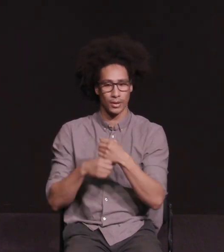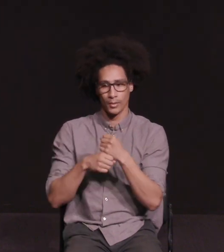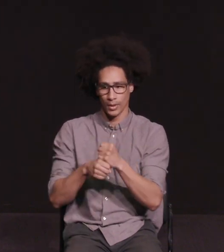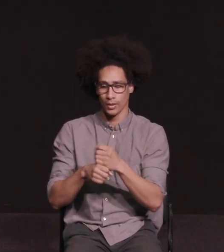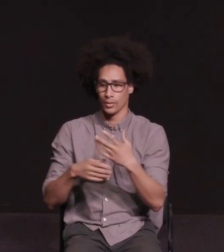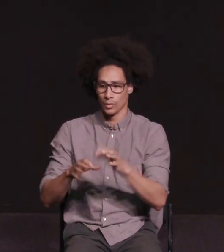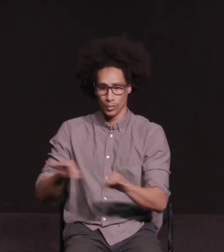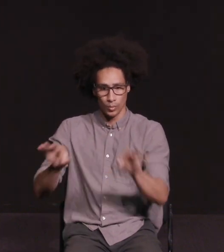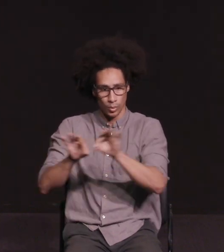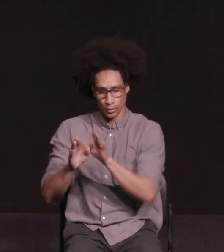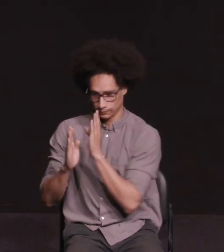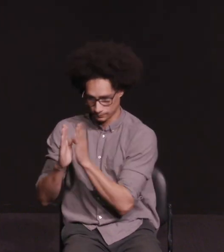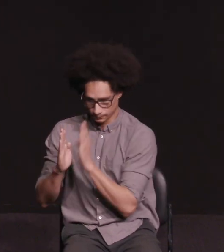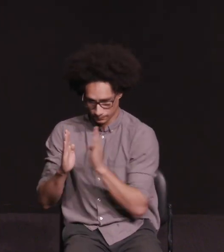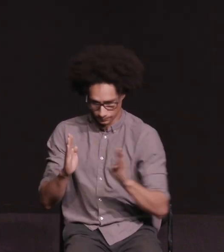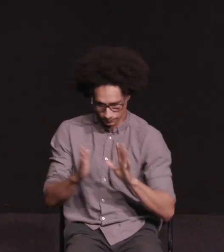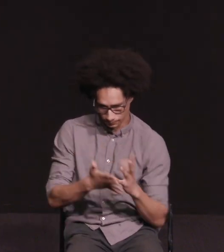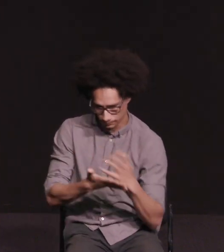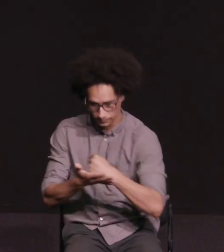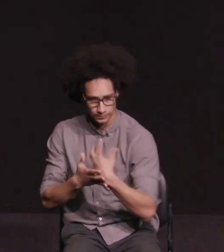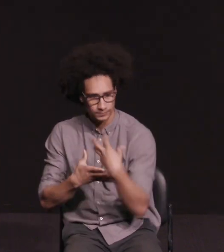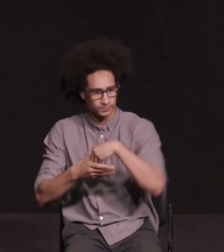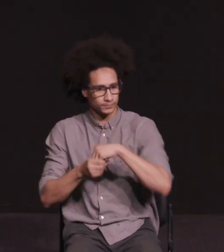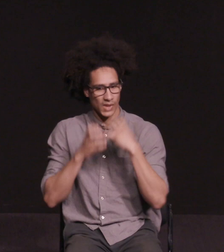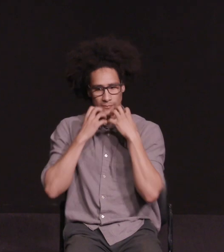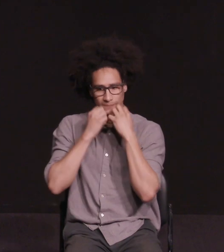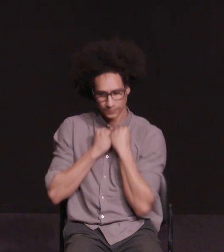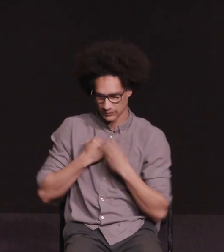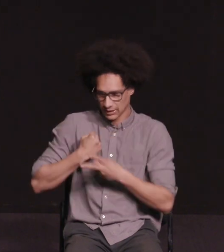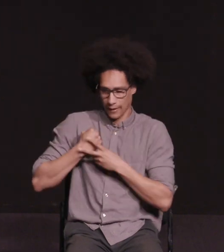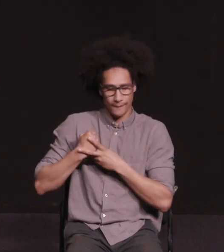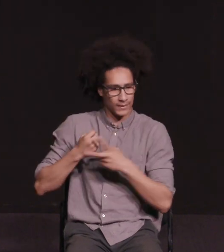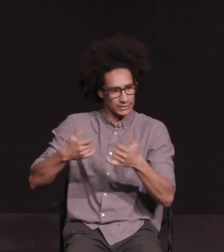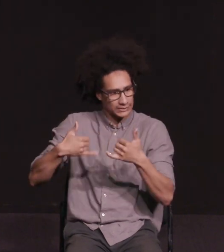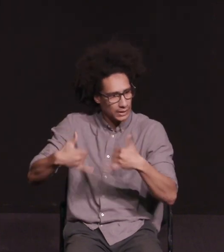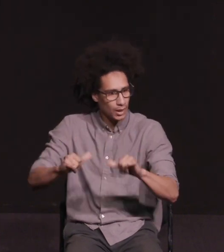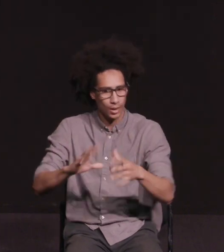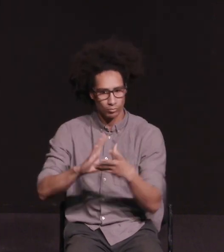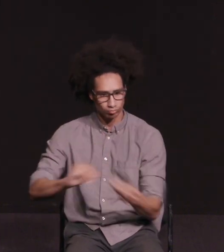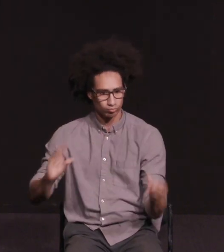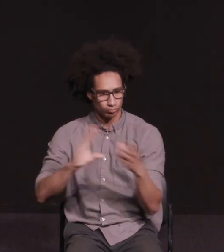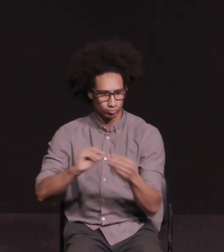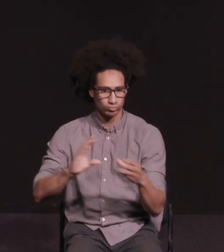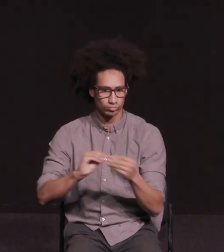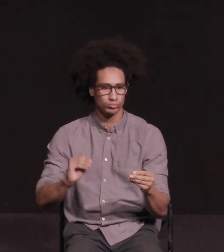for stories still held--still being told, biographies written,